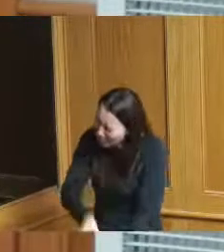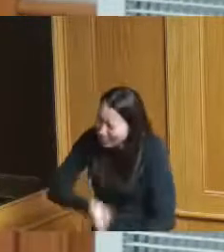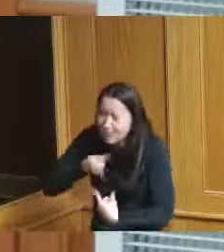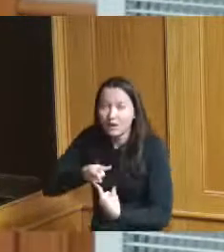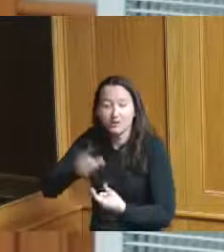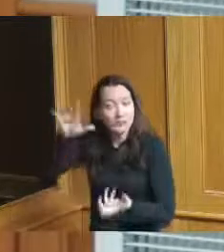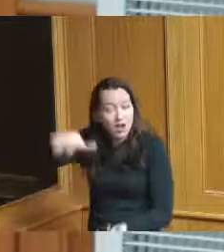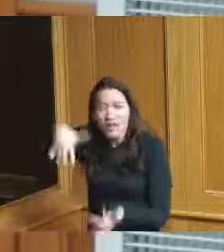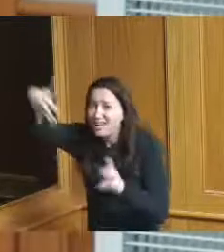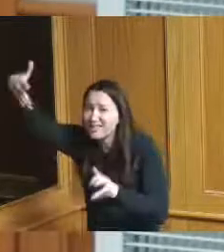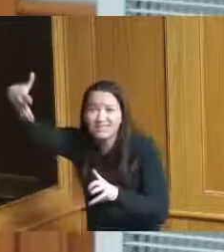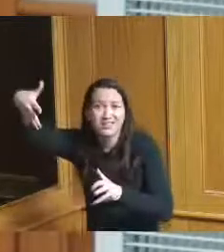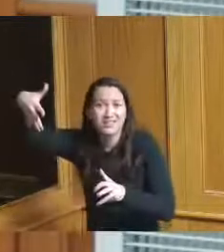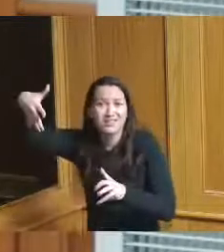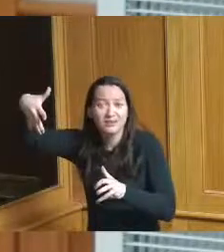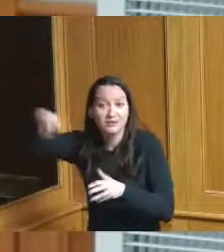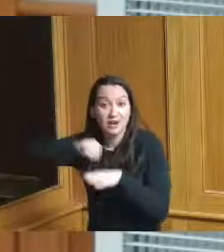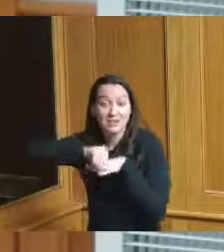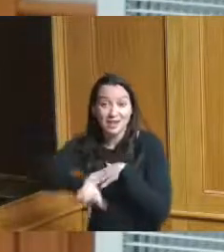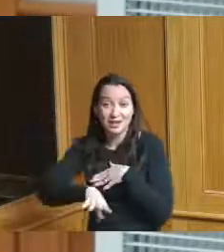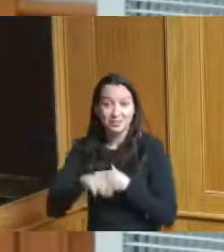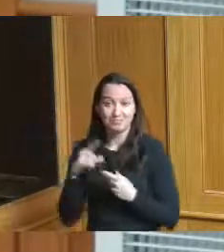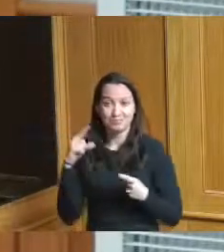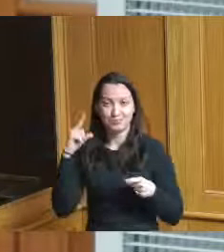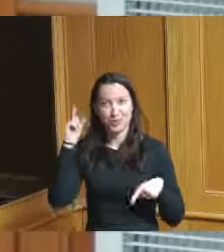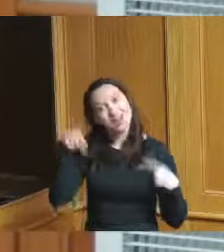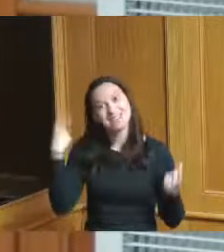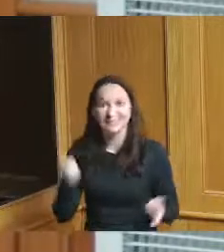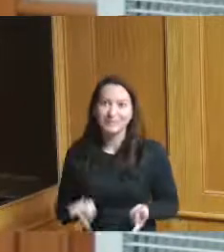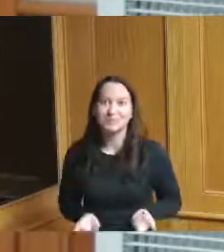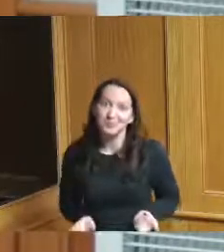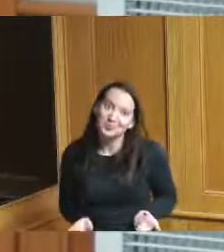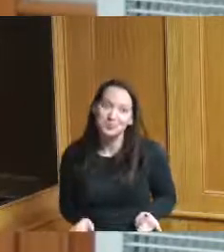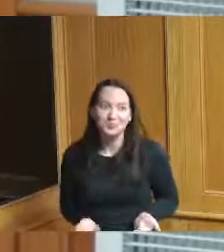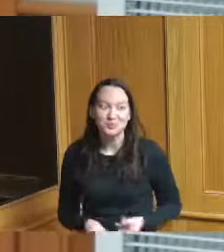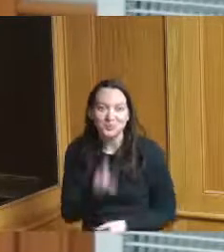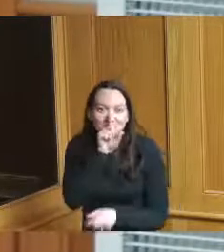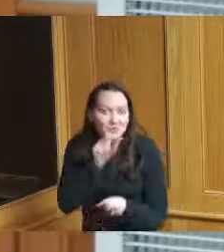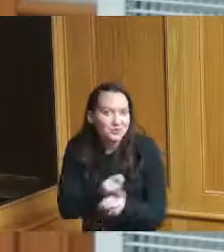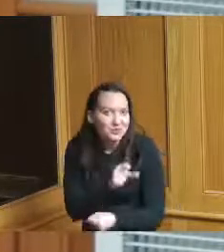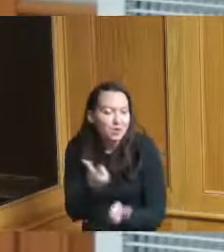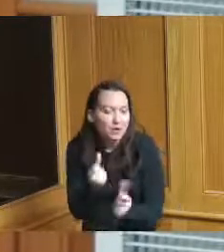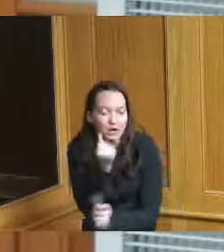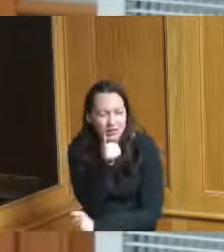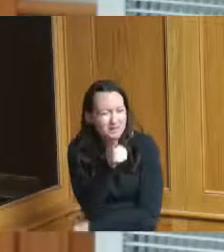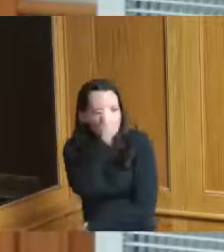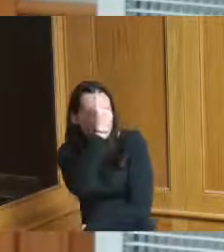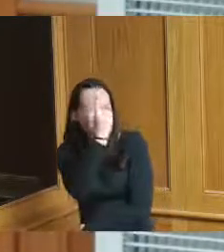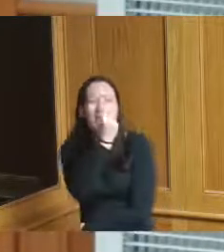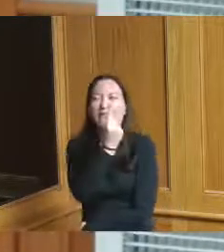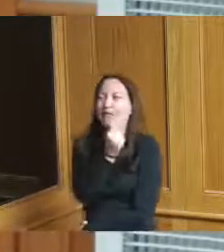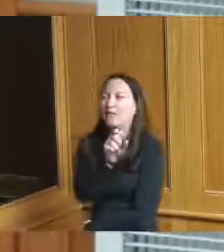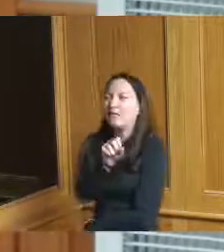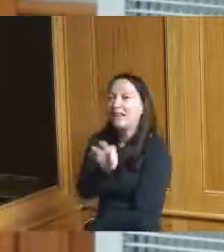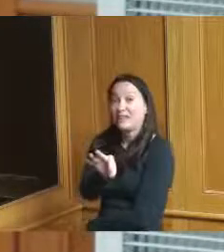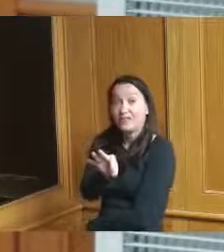and that just fell into the crazy I think of of really trying to understand if this is a if a